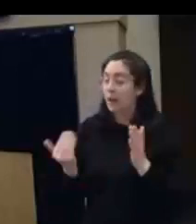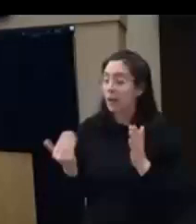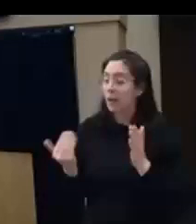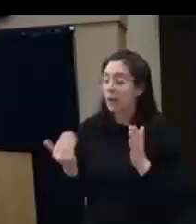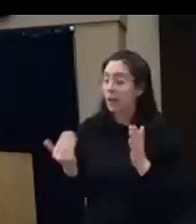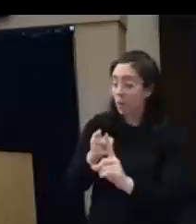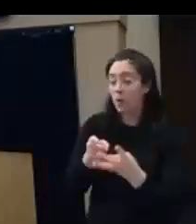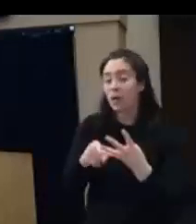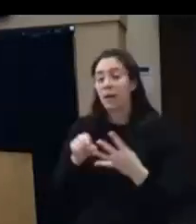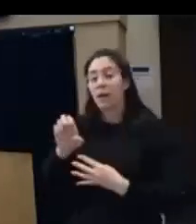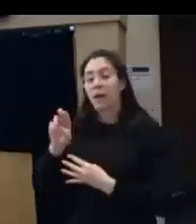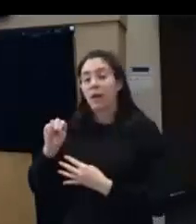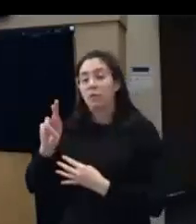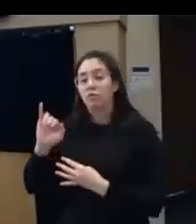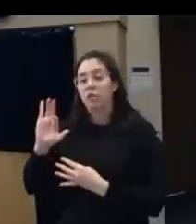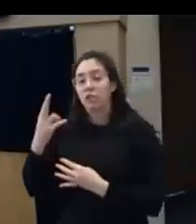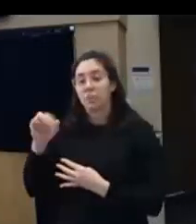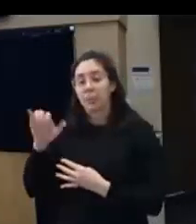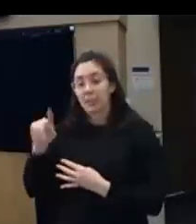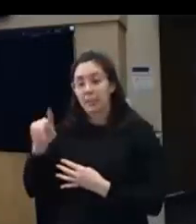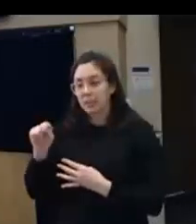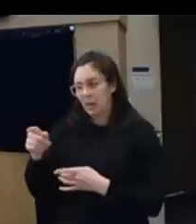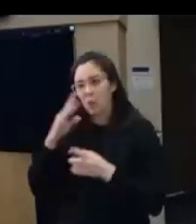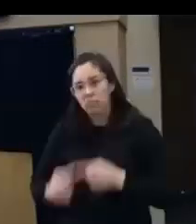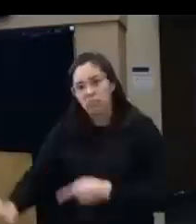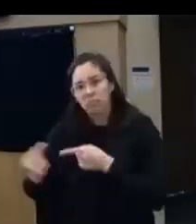then enrichment and sometimes people really struggle with that so they'll say I shouldn't